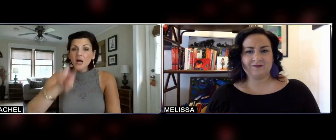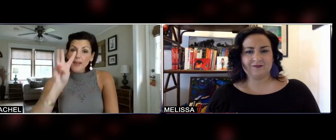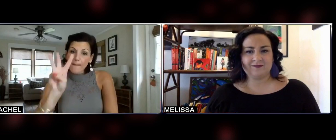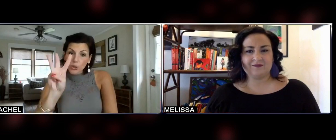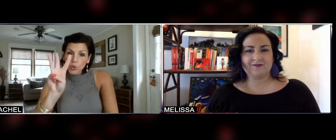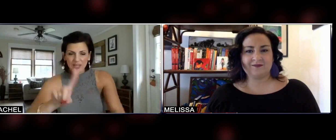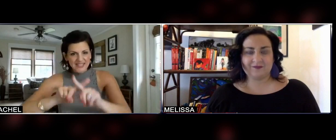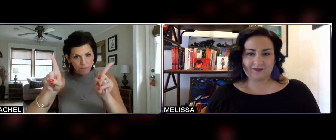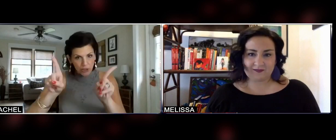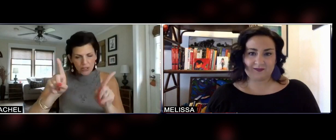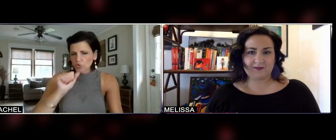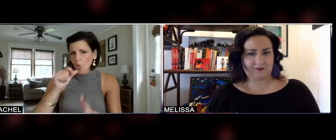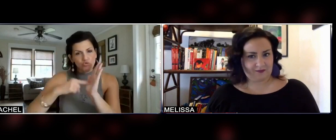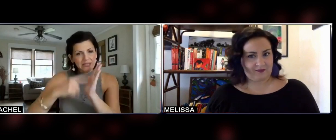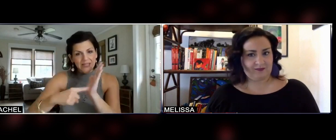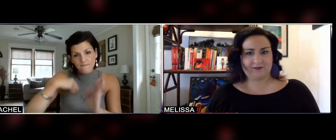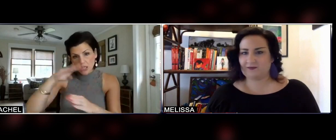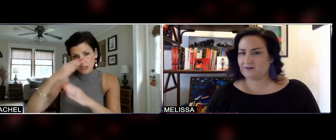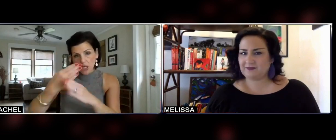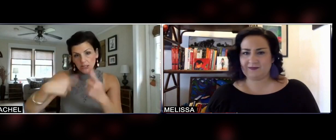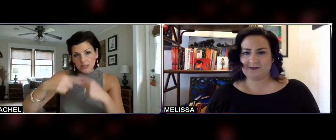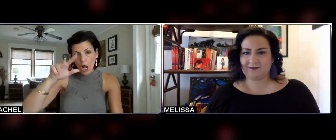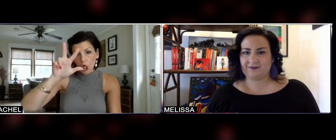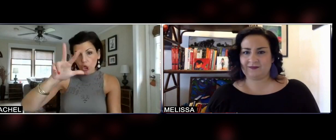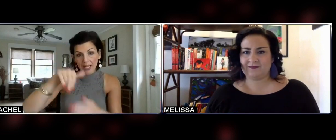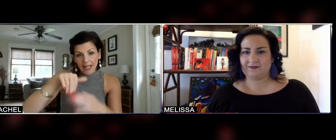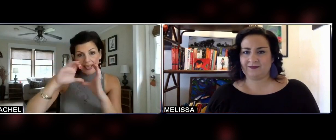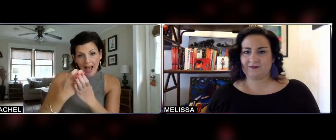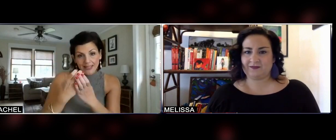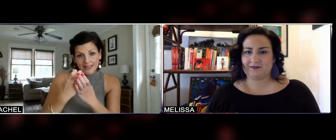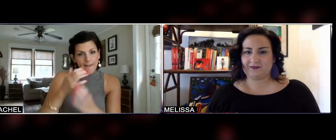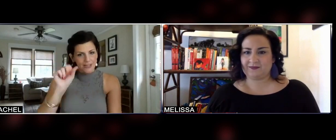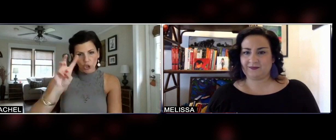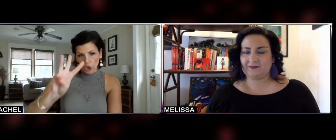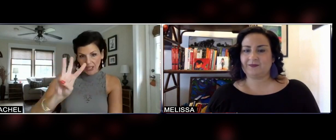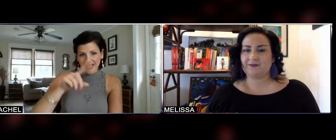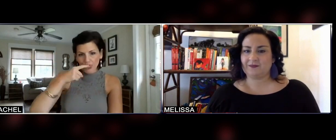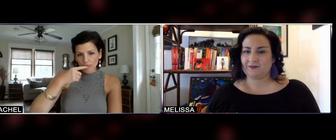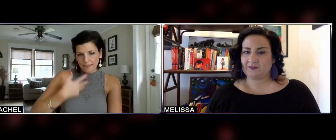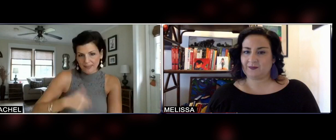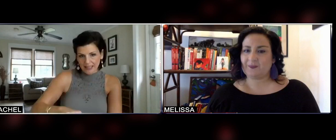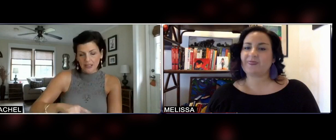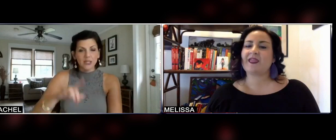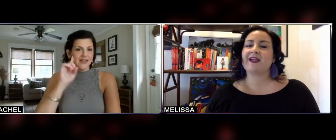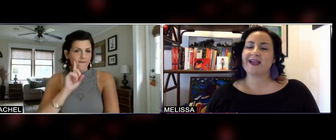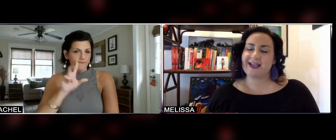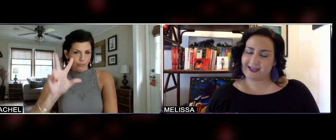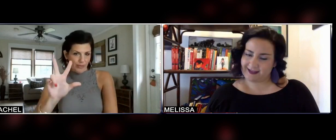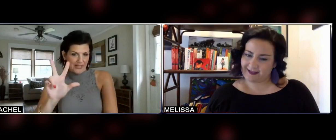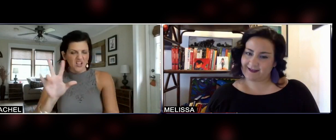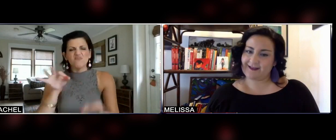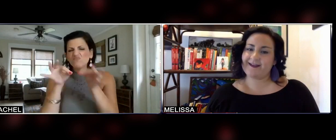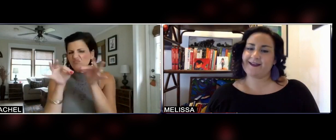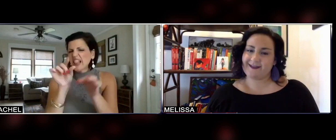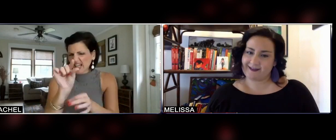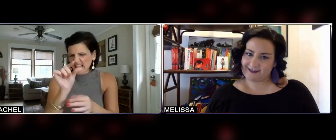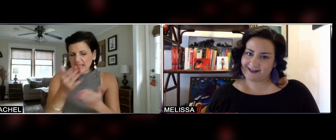Also, there is a difference between a '3' and a 'W'. They shouldn't criticize my son signing '3' in the classroom. A hearing person might sign '3' this way, but a deaf person would sign it this way.